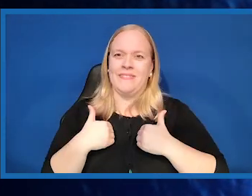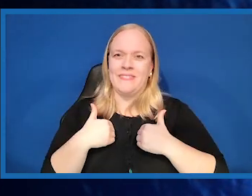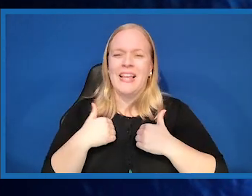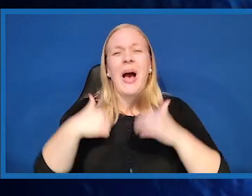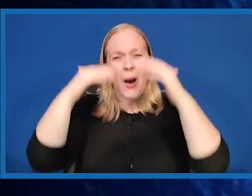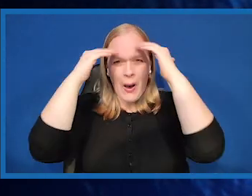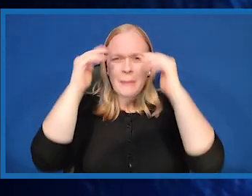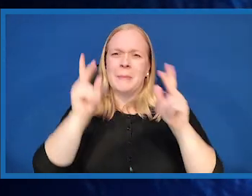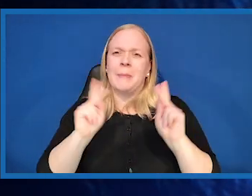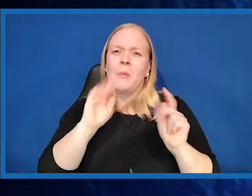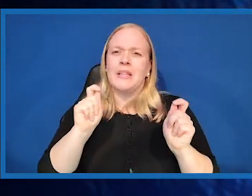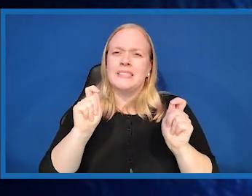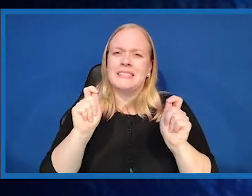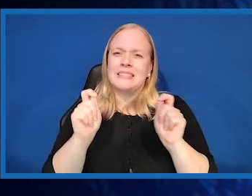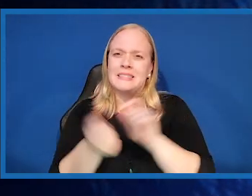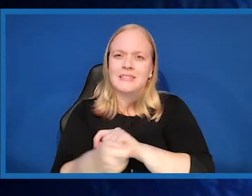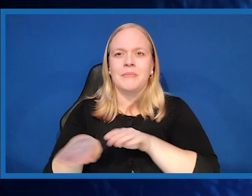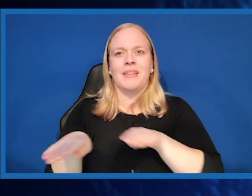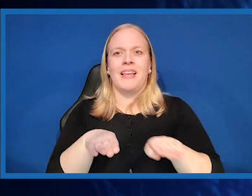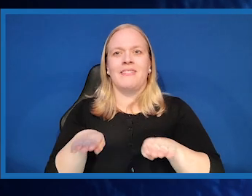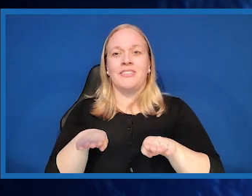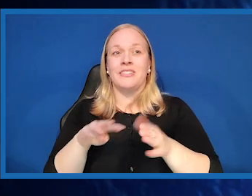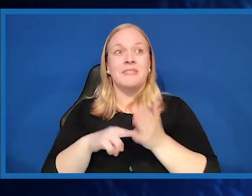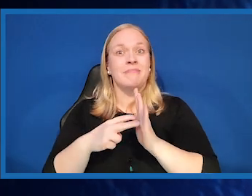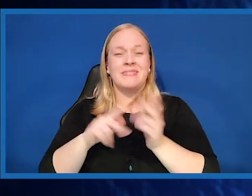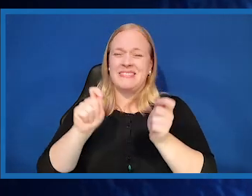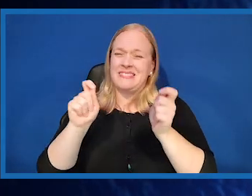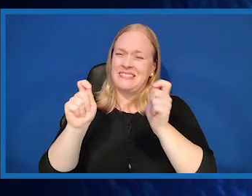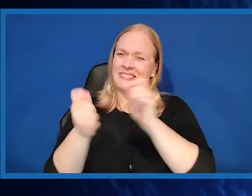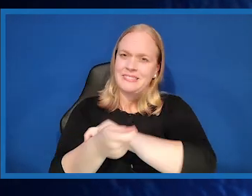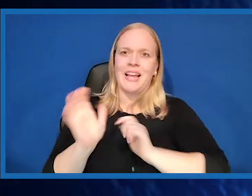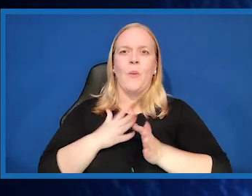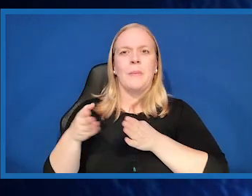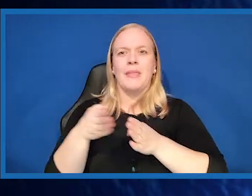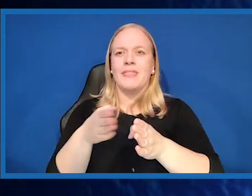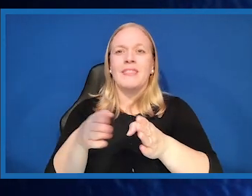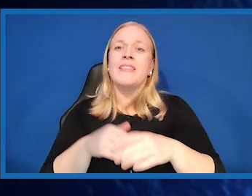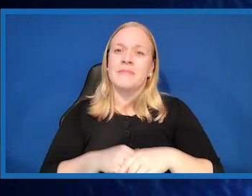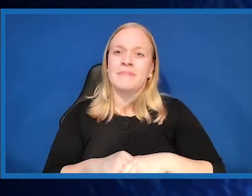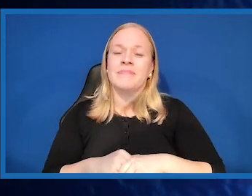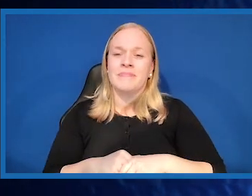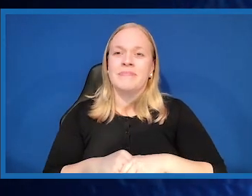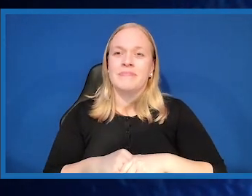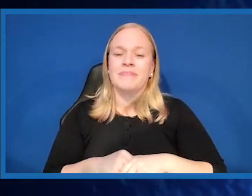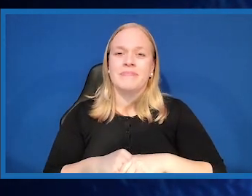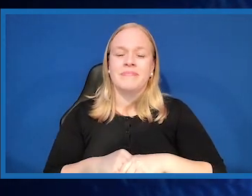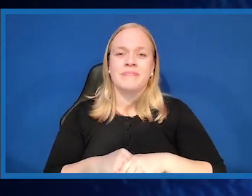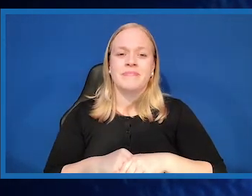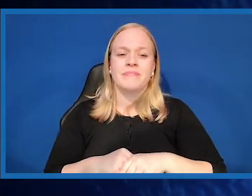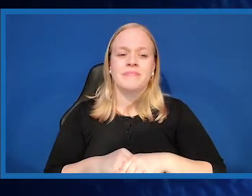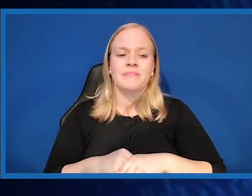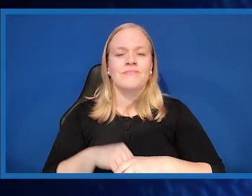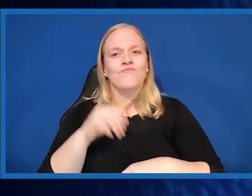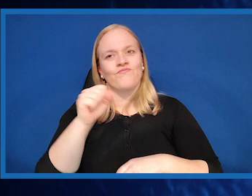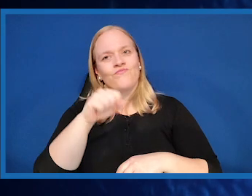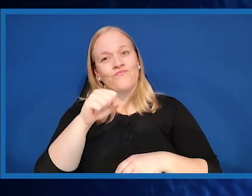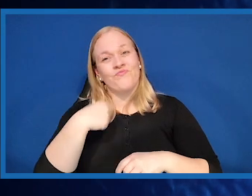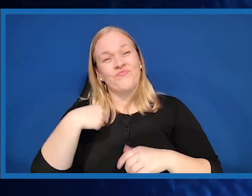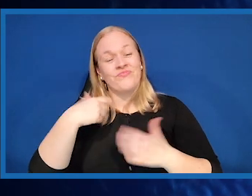UM, CHANGE THE PATH THAT WE'RE CURRENTLY TAKING IN REGARDS TO THE CLIMATE CHANGE. UH, YEAH, I THINK WE ALL ARE HOLDING ON TO THAT